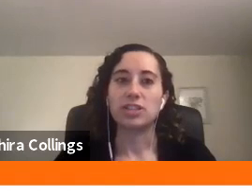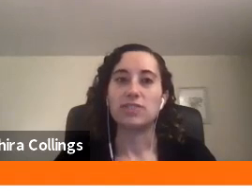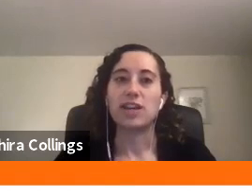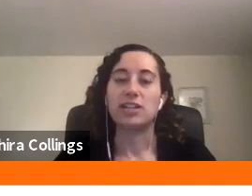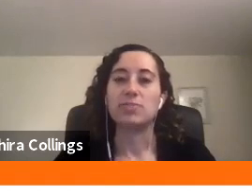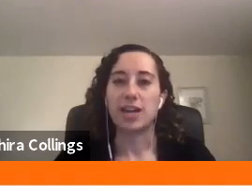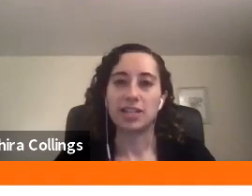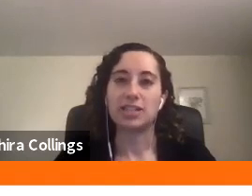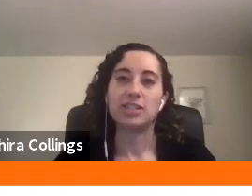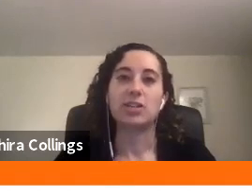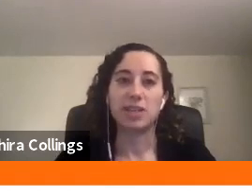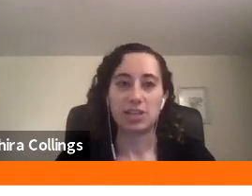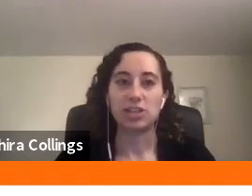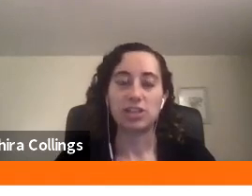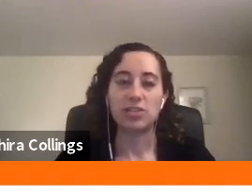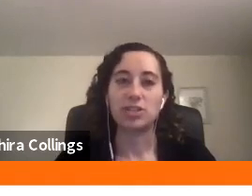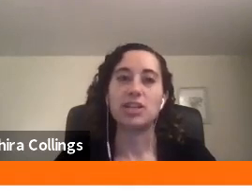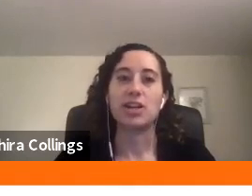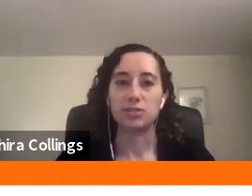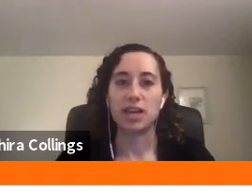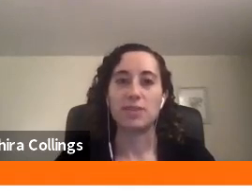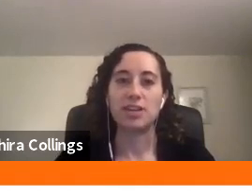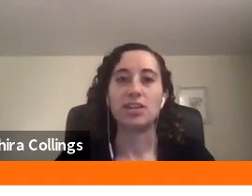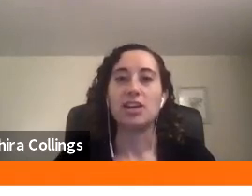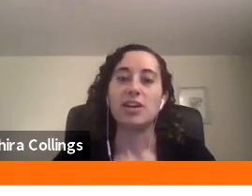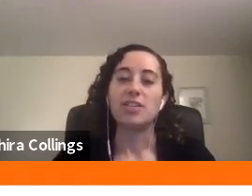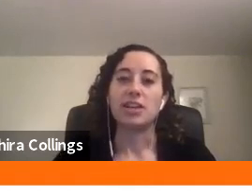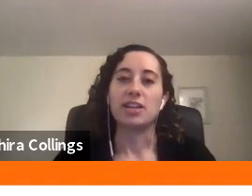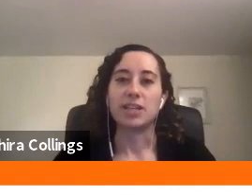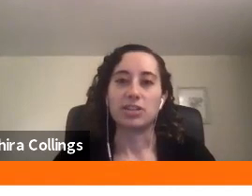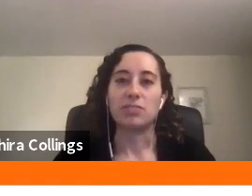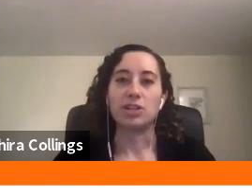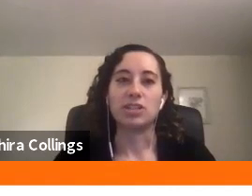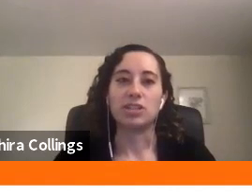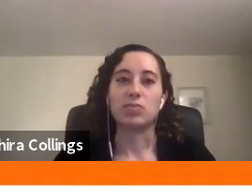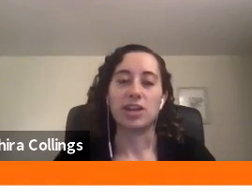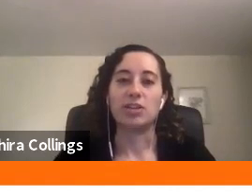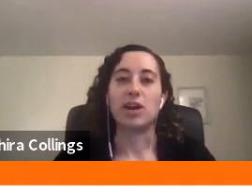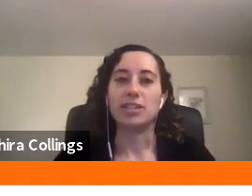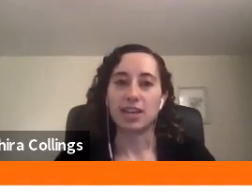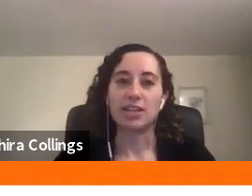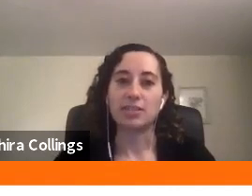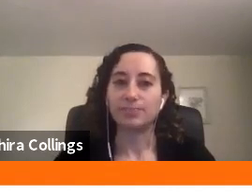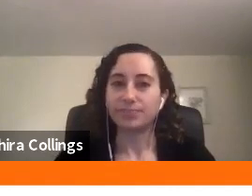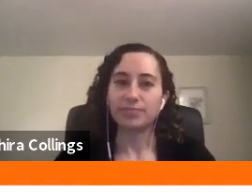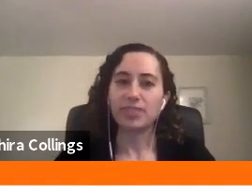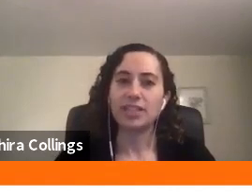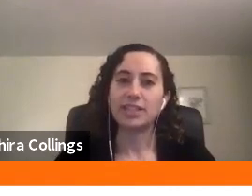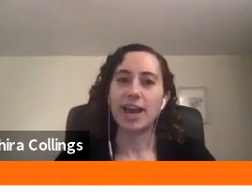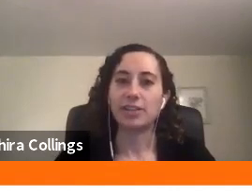So to start off, I wanted to find weight stigma, which is defined as bias discrimination or stairio typing that